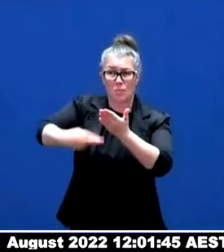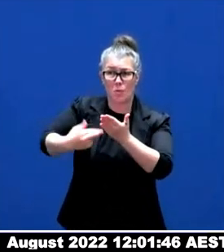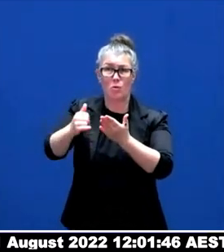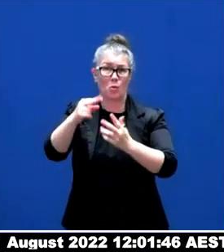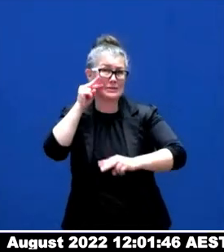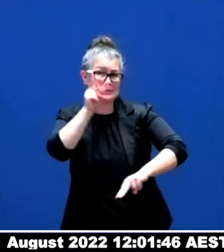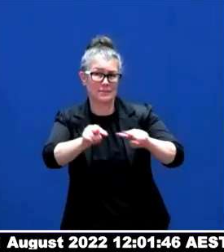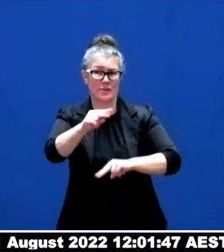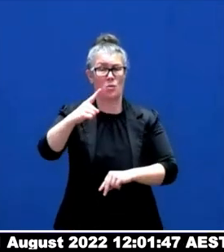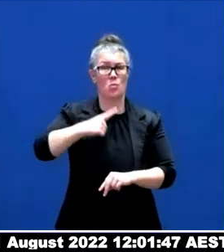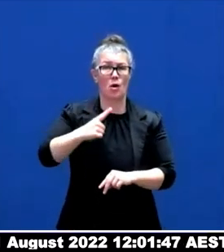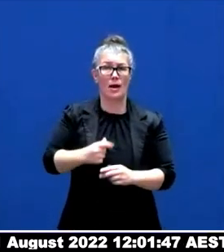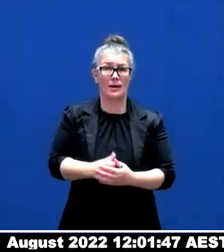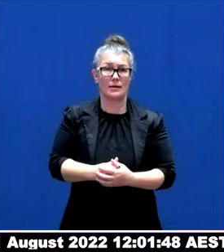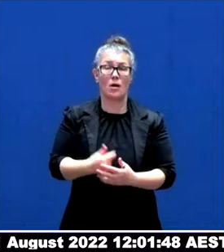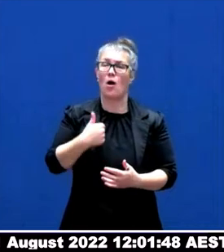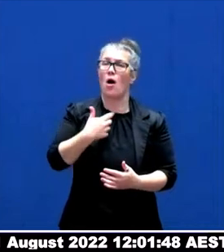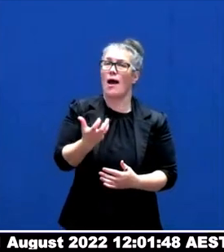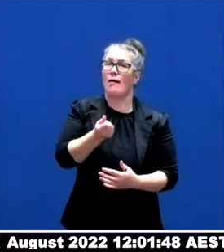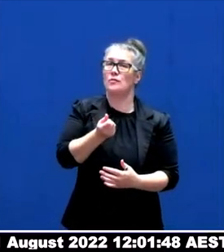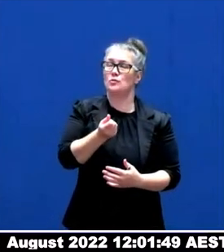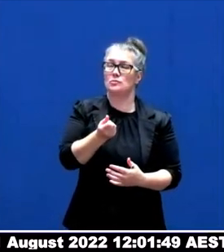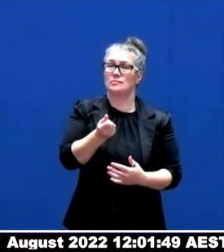I would have to take that on notice because that is an operational